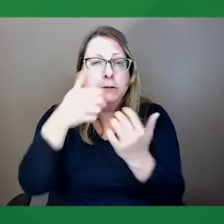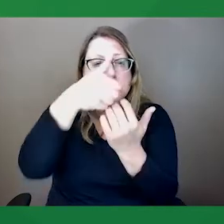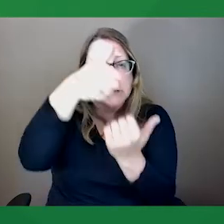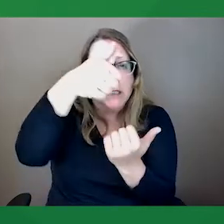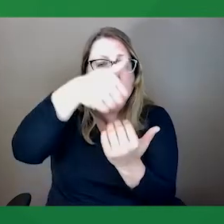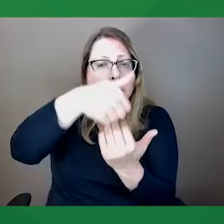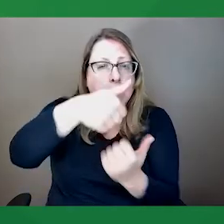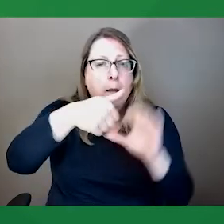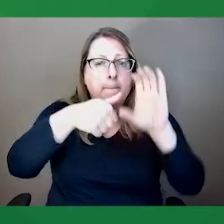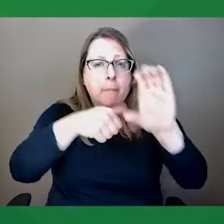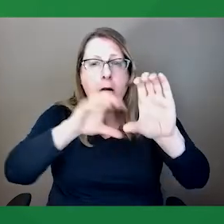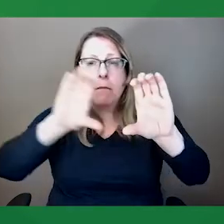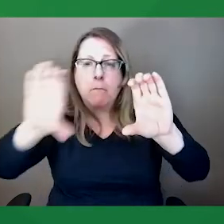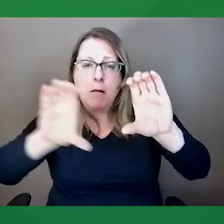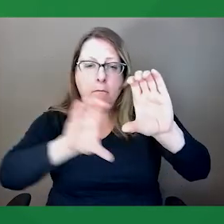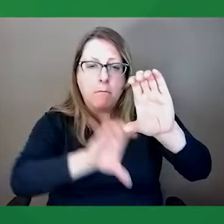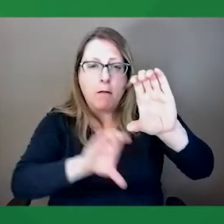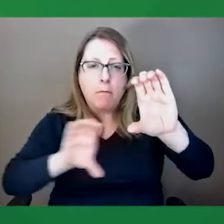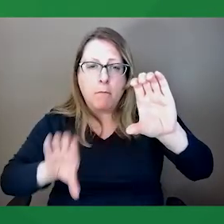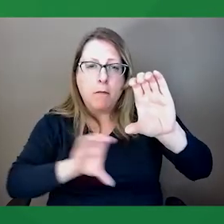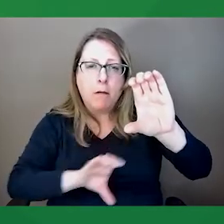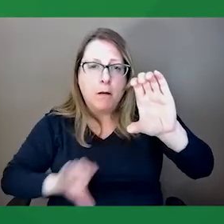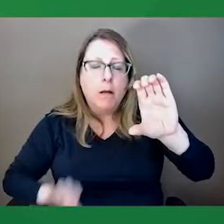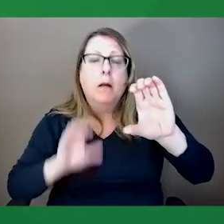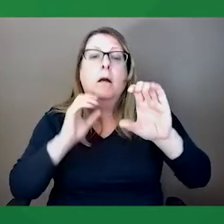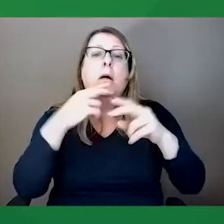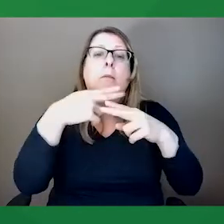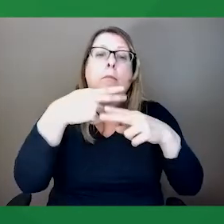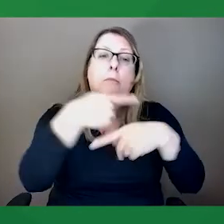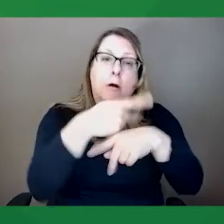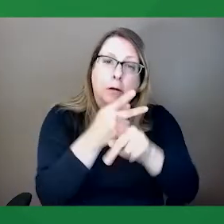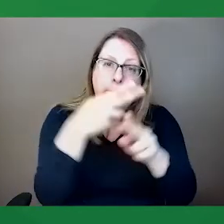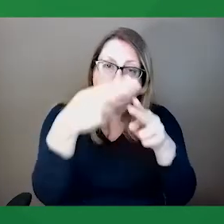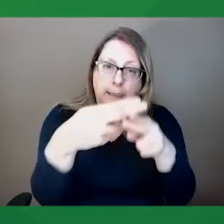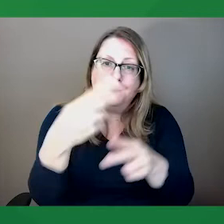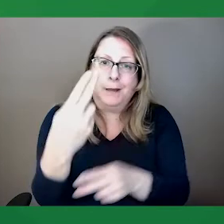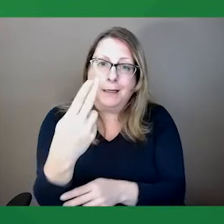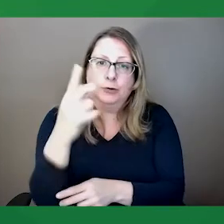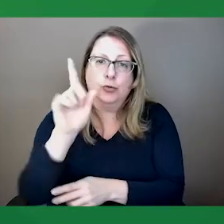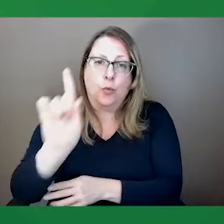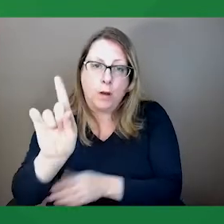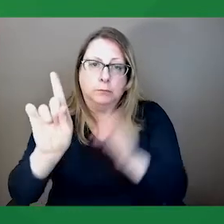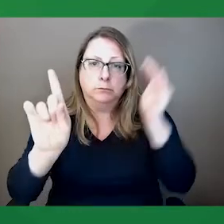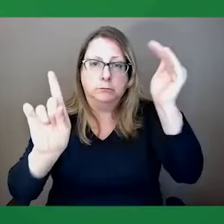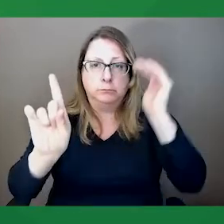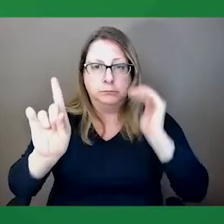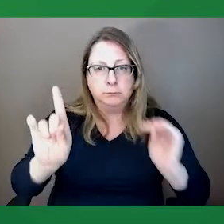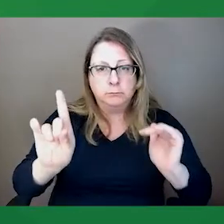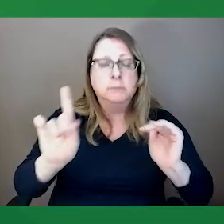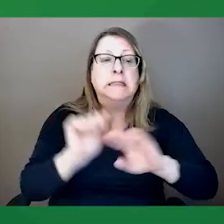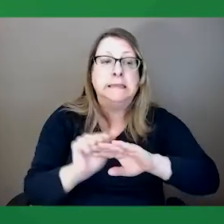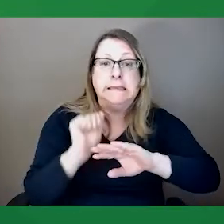So if we were to break this site, in areas and blocks, I broke it down into product name, it's an H1.